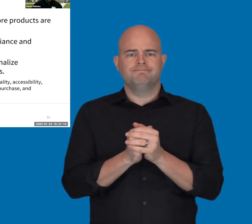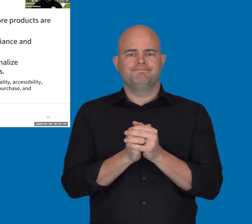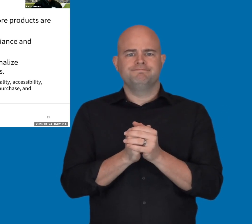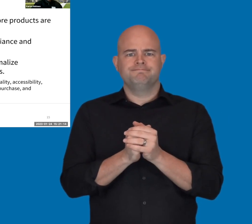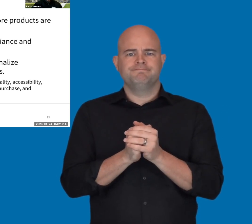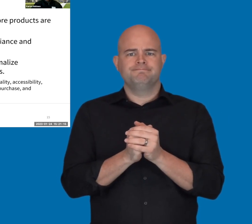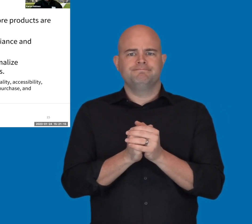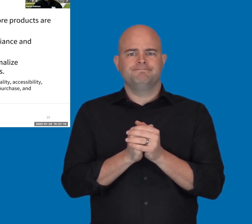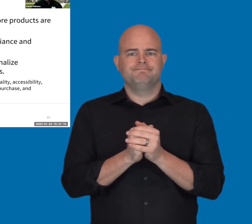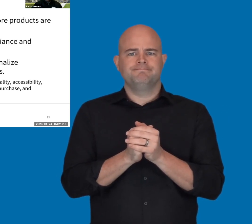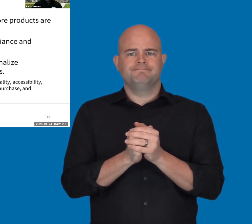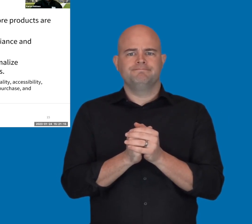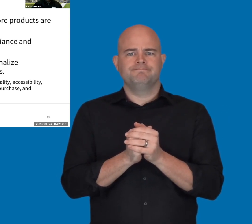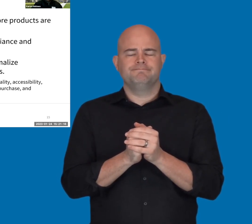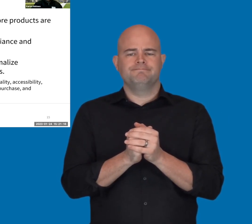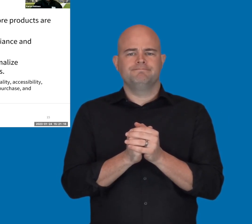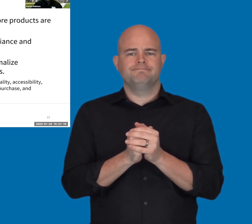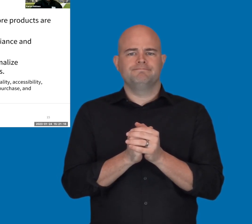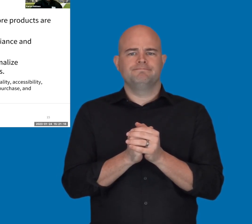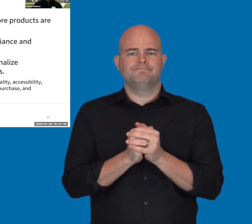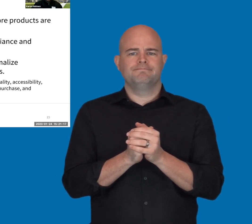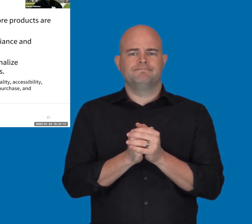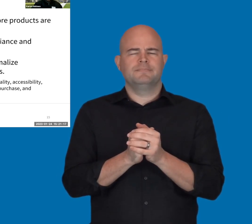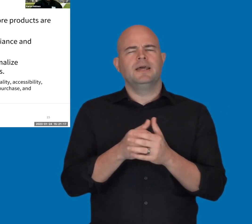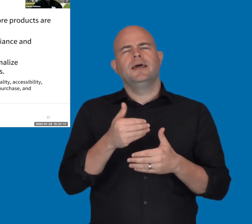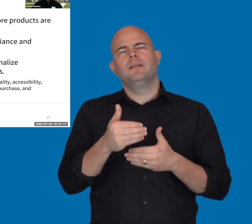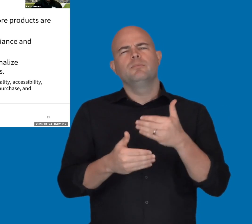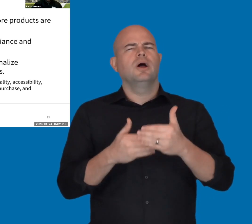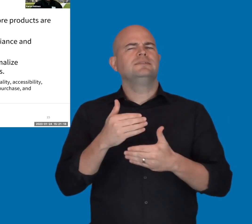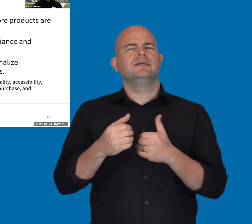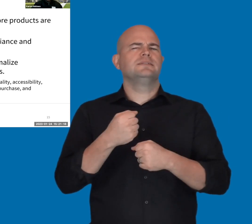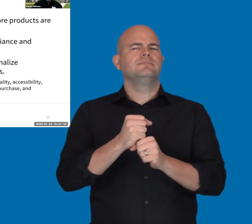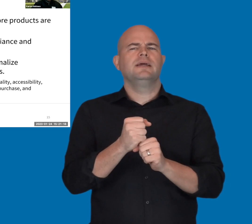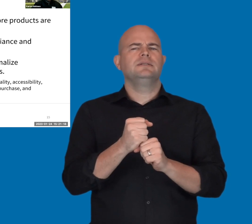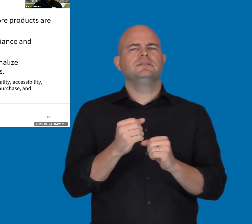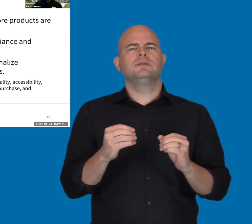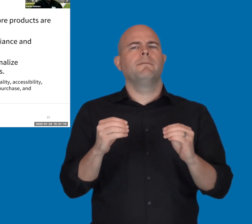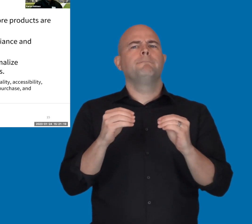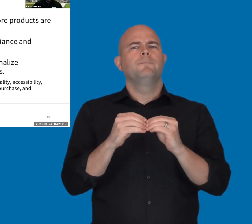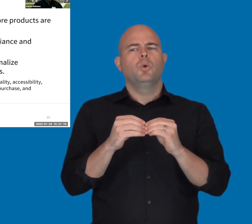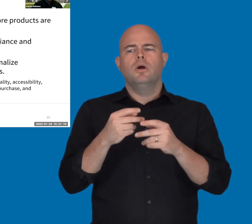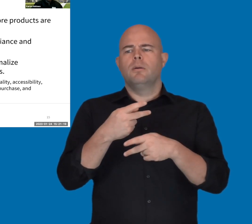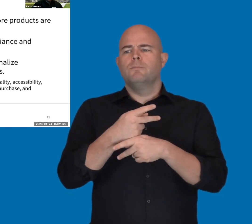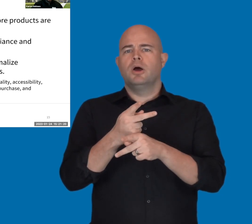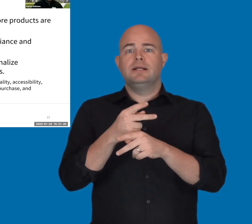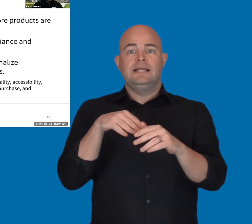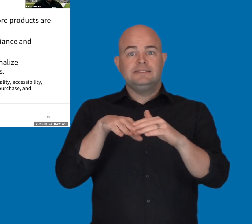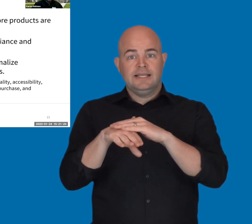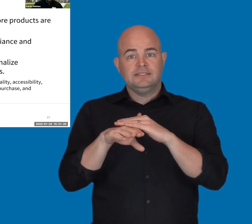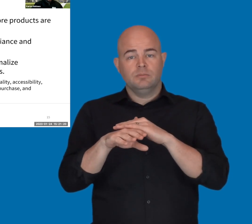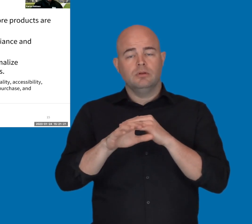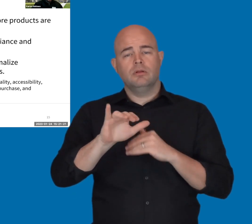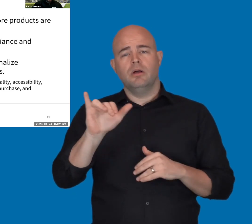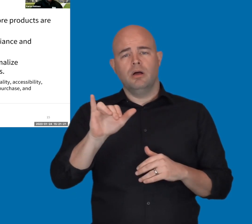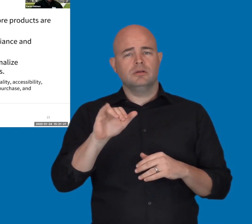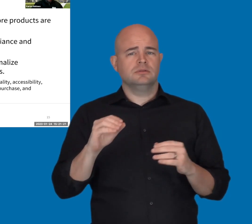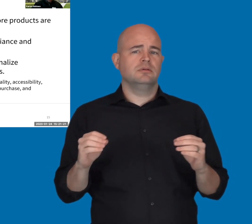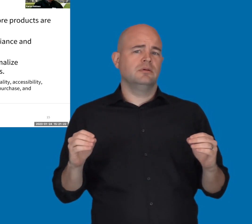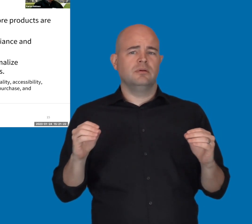across campus is within our procurement process and also improving, hopefully within our procurement process